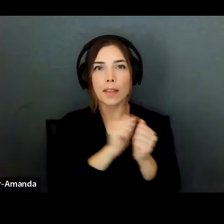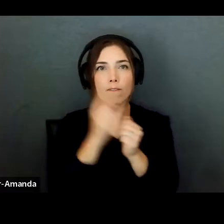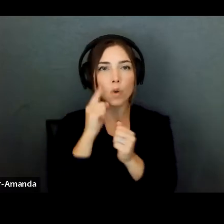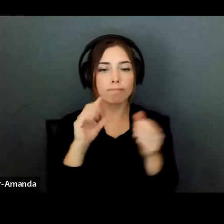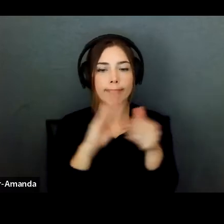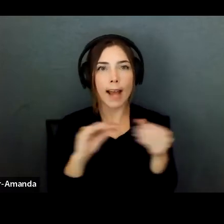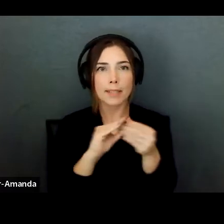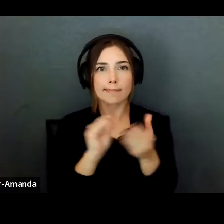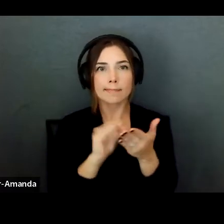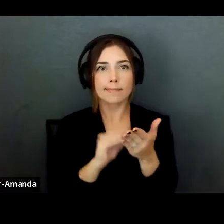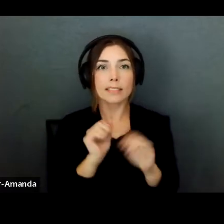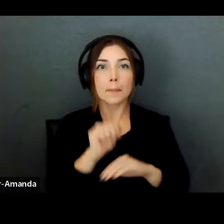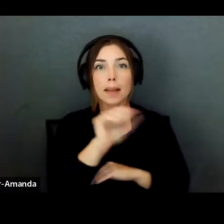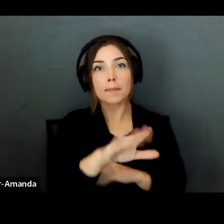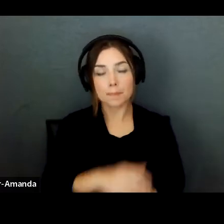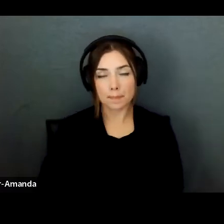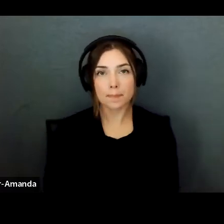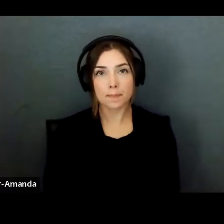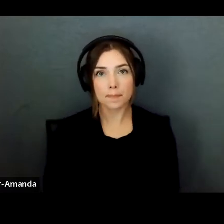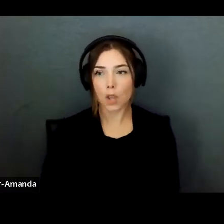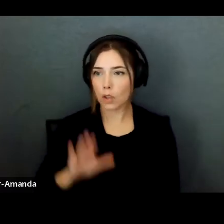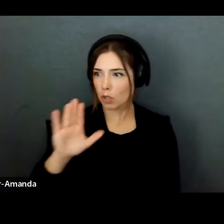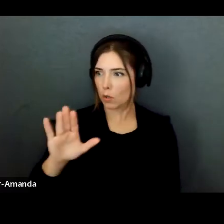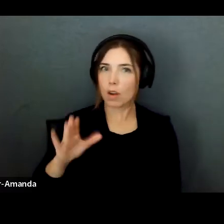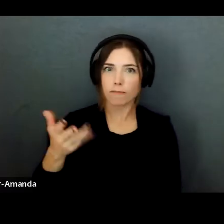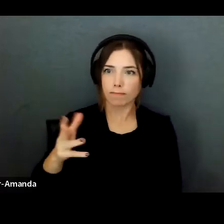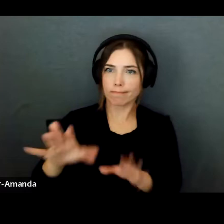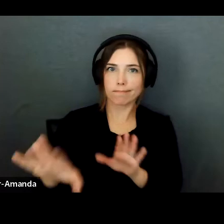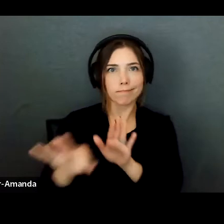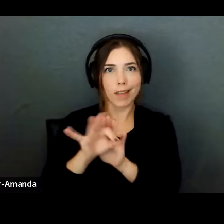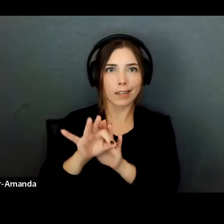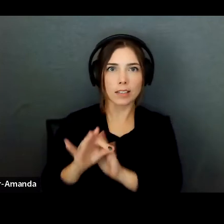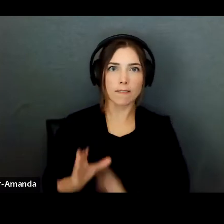Always you have the opportunity to call your elected officials.